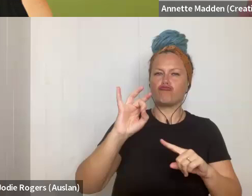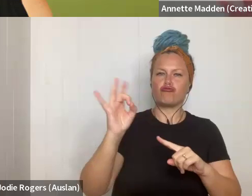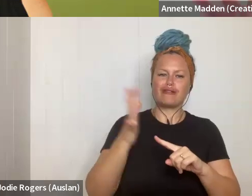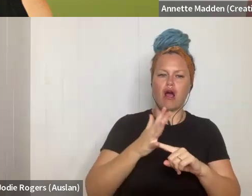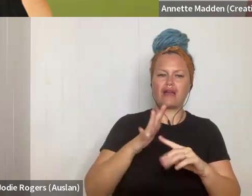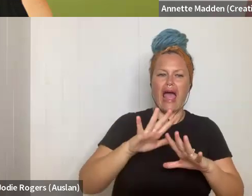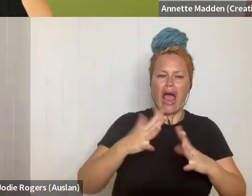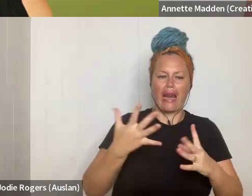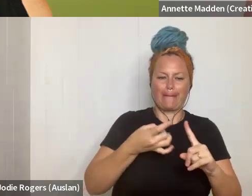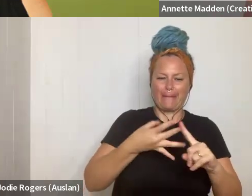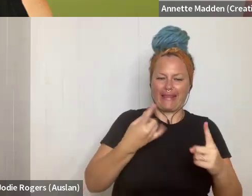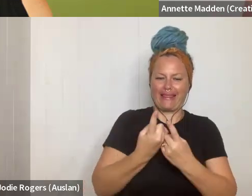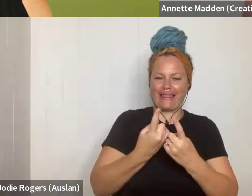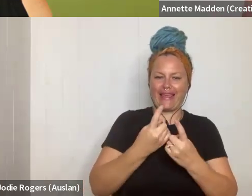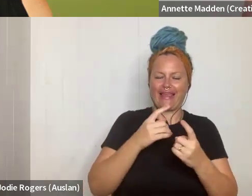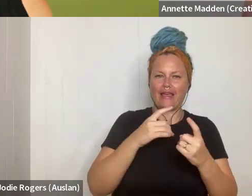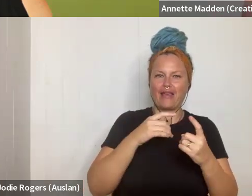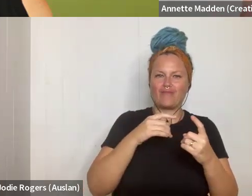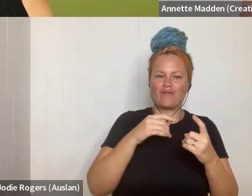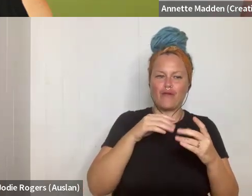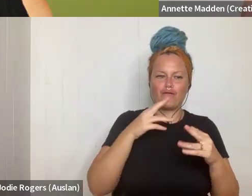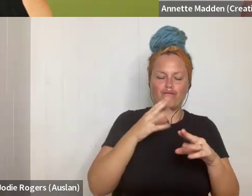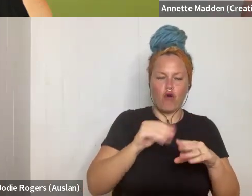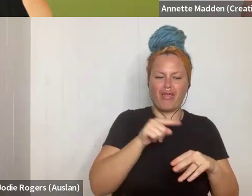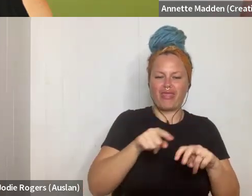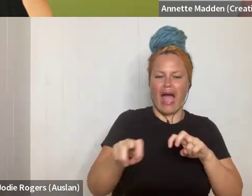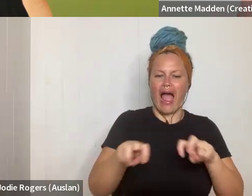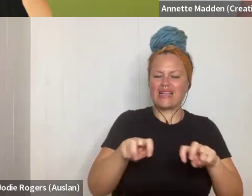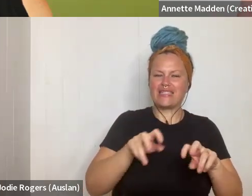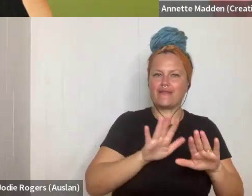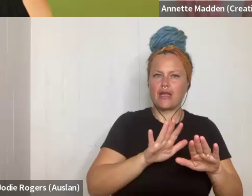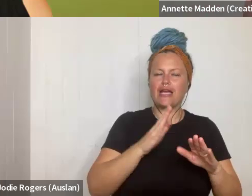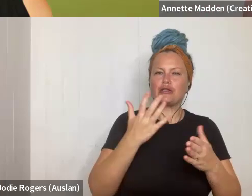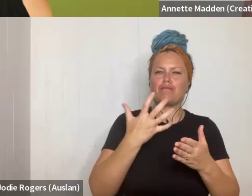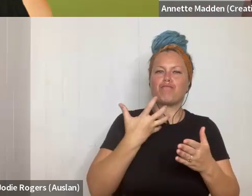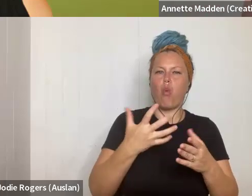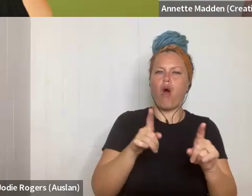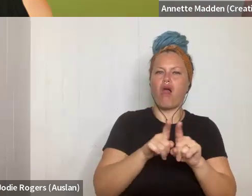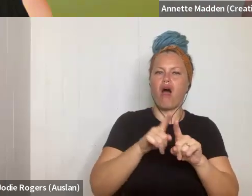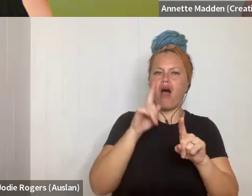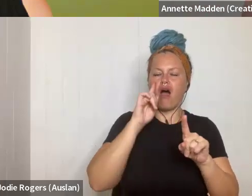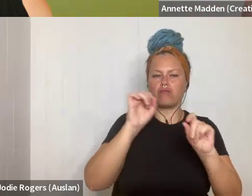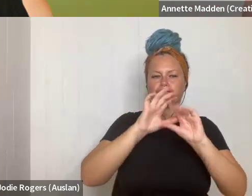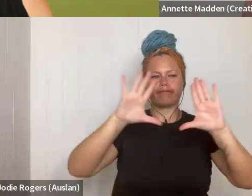asking is, to give us that full picture of what year one and year two looks like, so rather